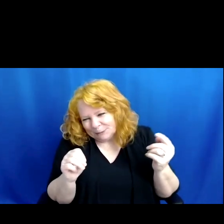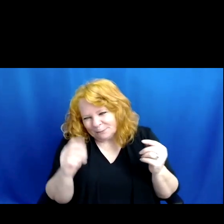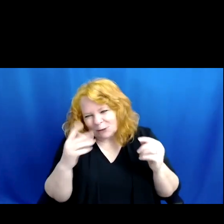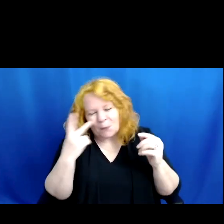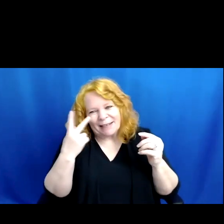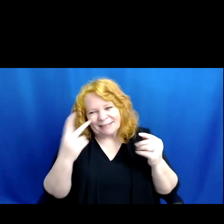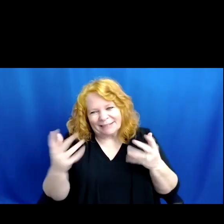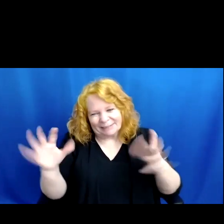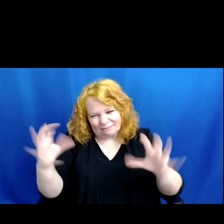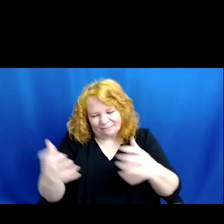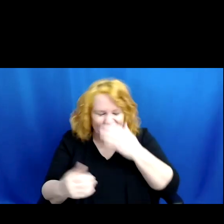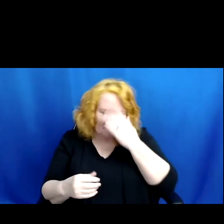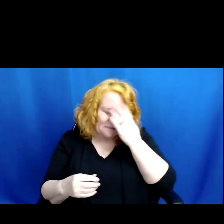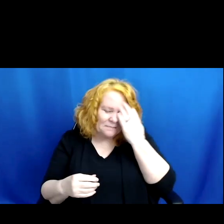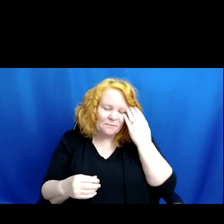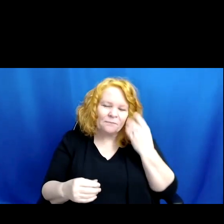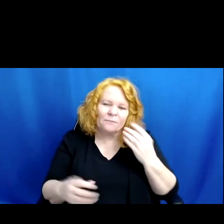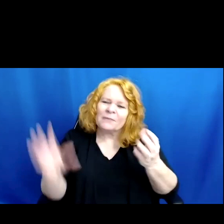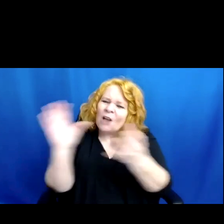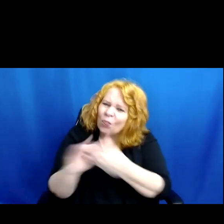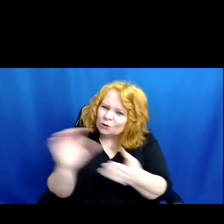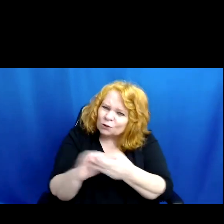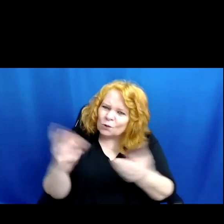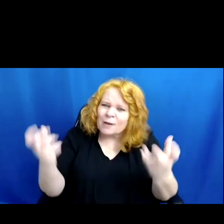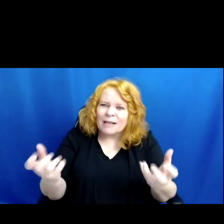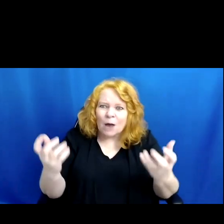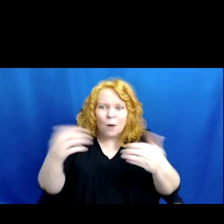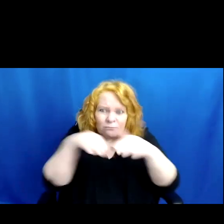I want stories to become more accessible for children with complex needs.